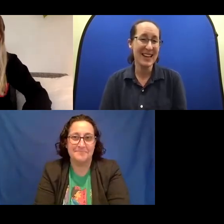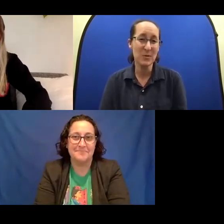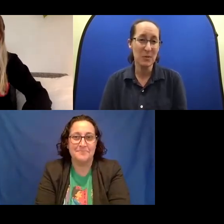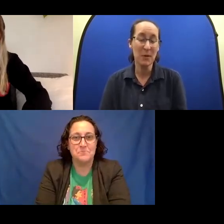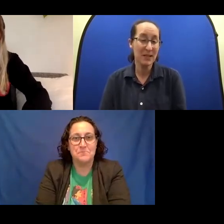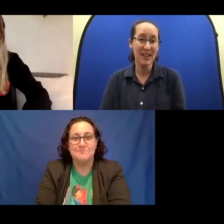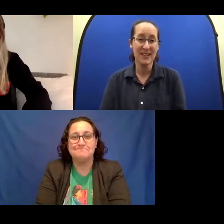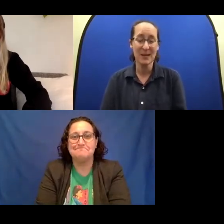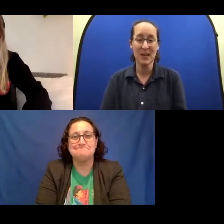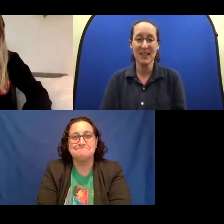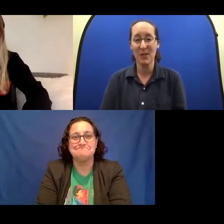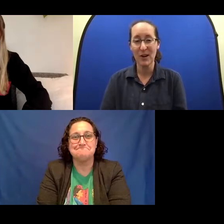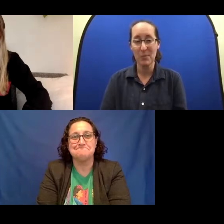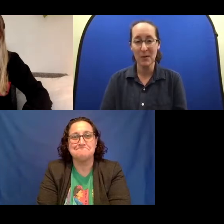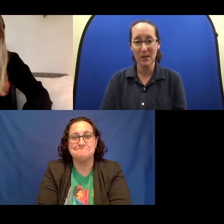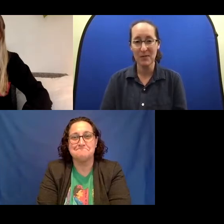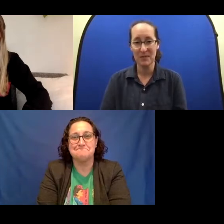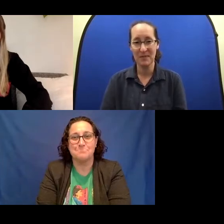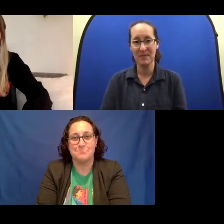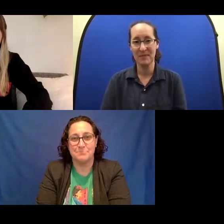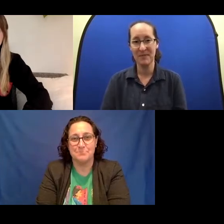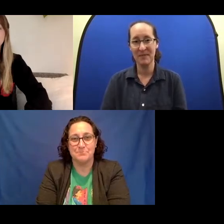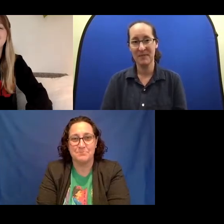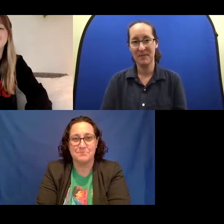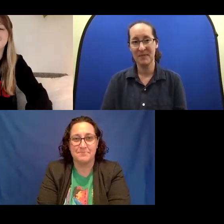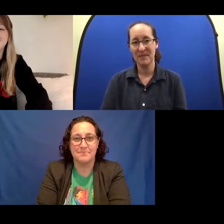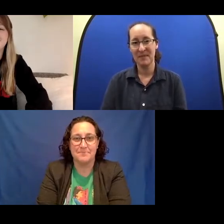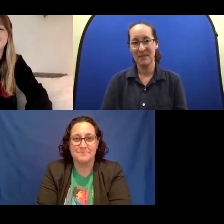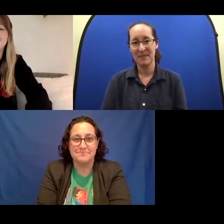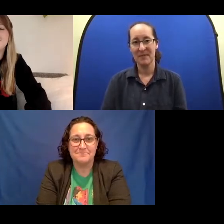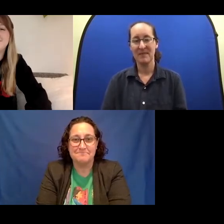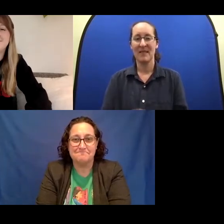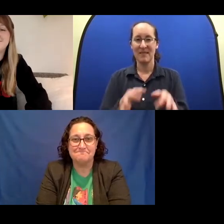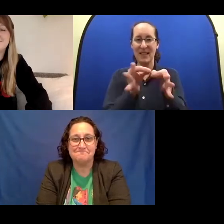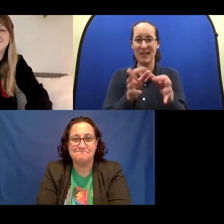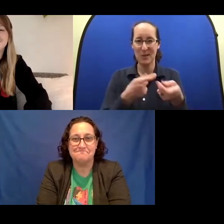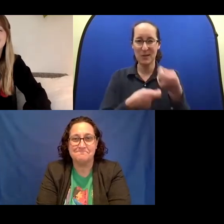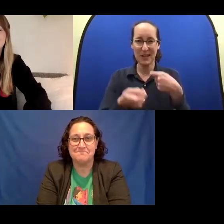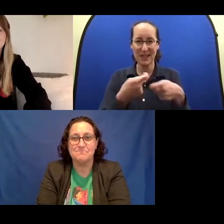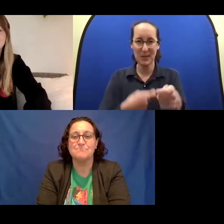people and it's something I feel very proud of. [And the interpreters are going to switch]